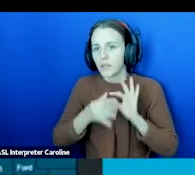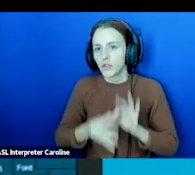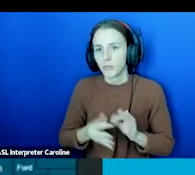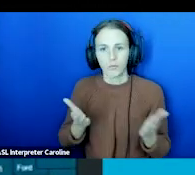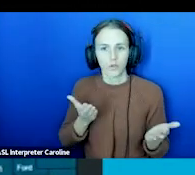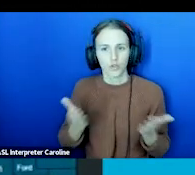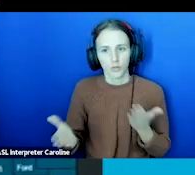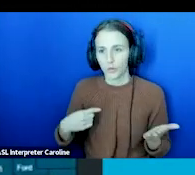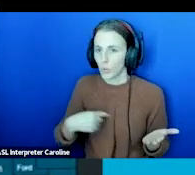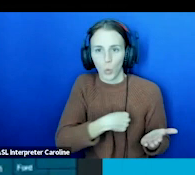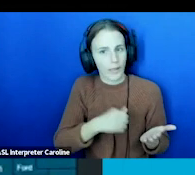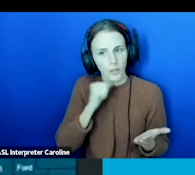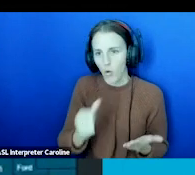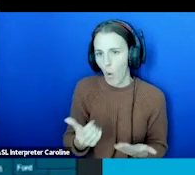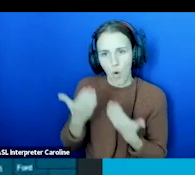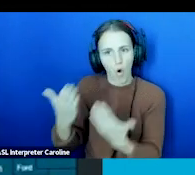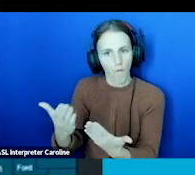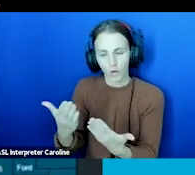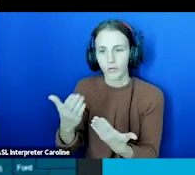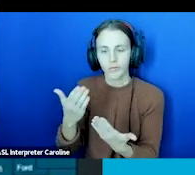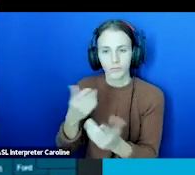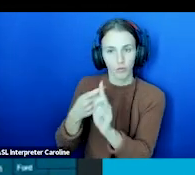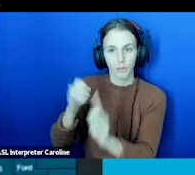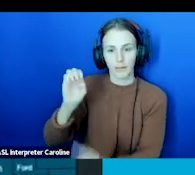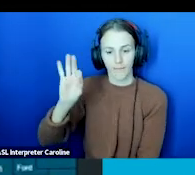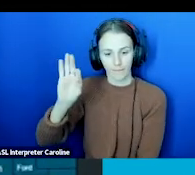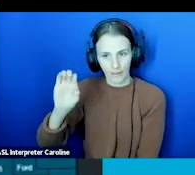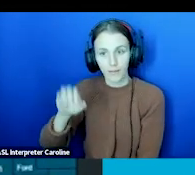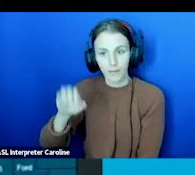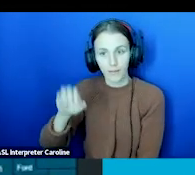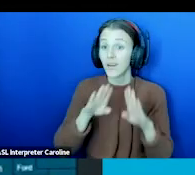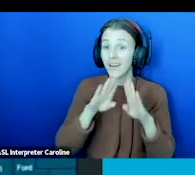ADDITIONAL SERVICES THAT